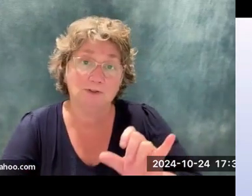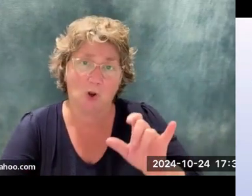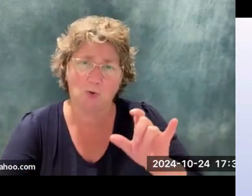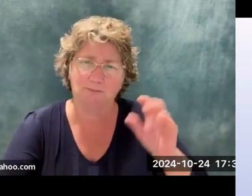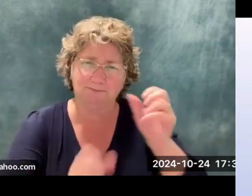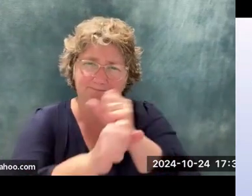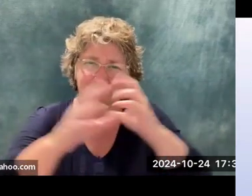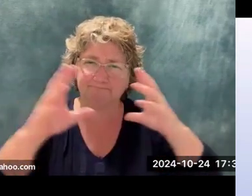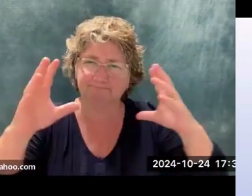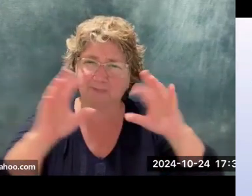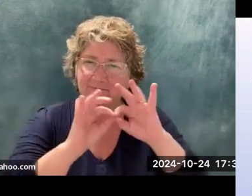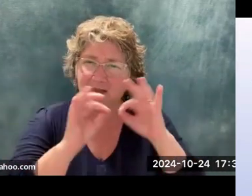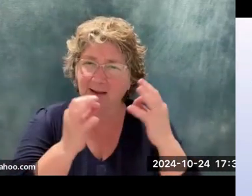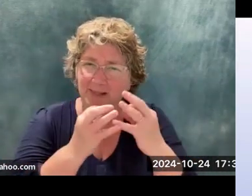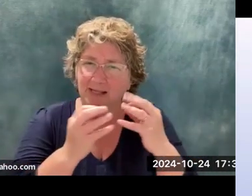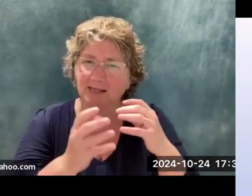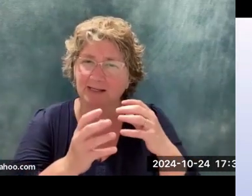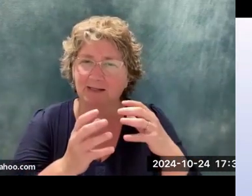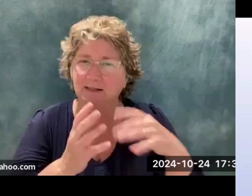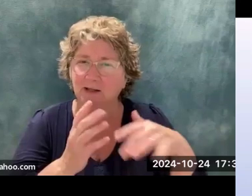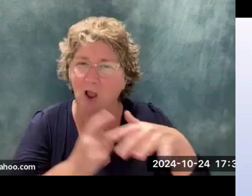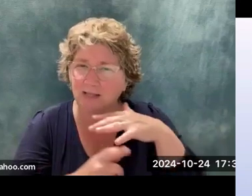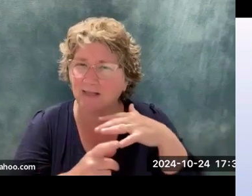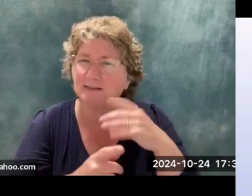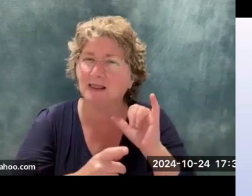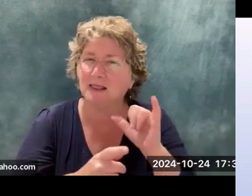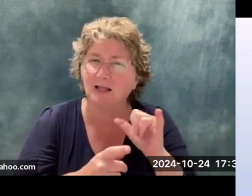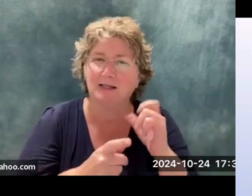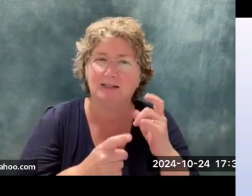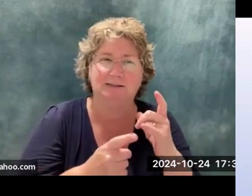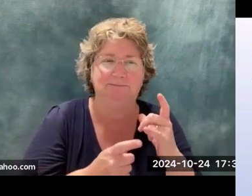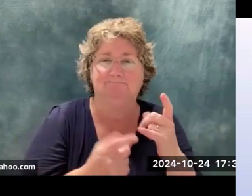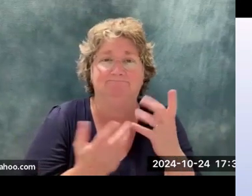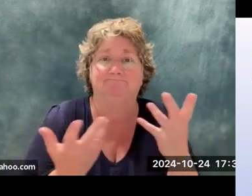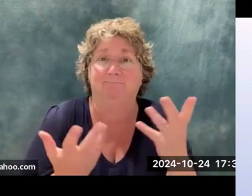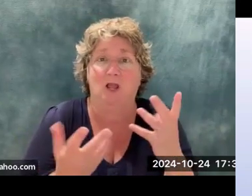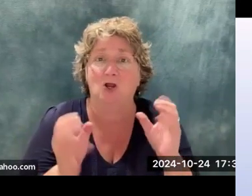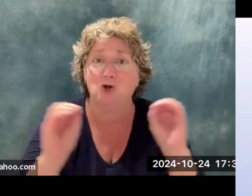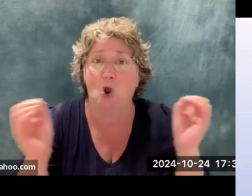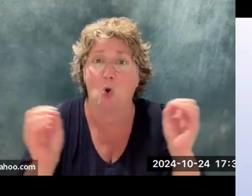loss of childcare, changes in insurance status and food